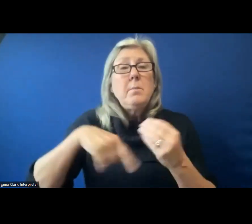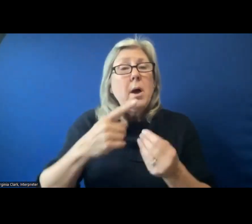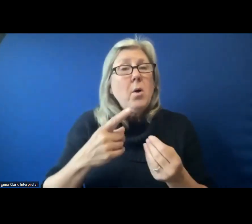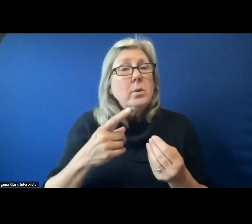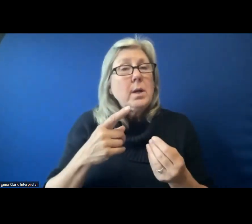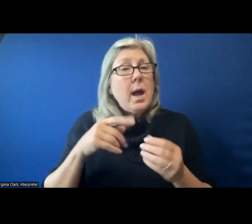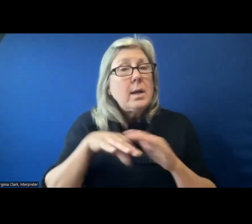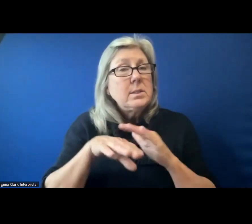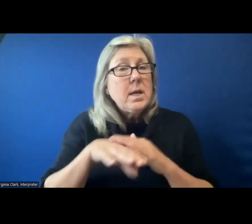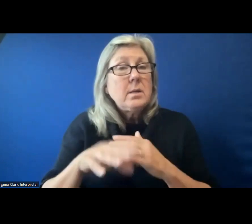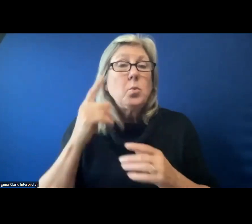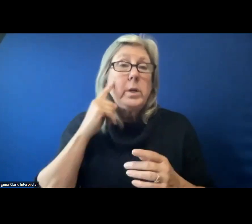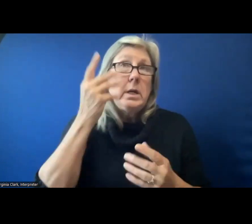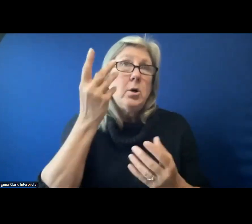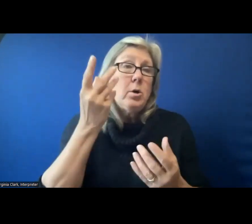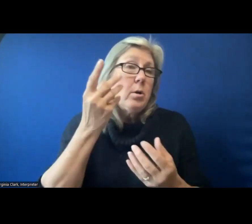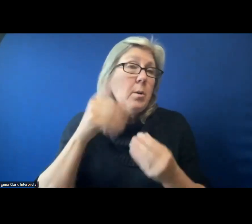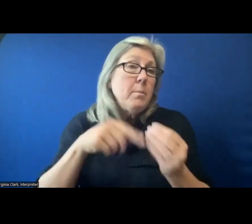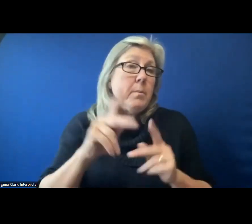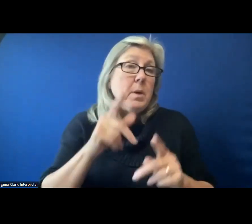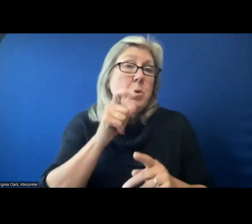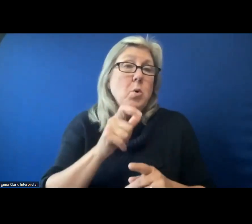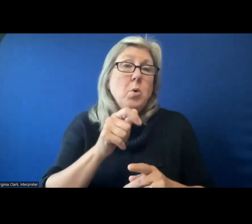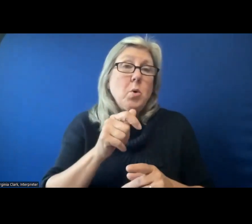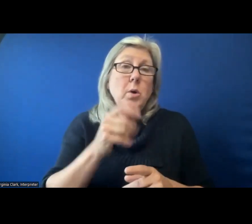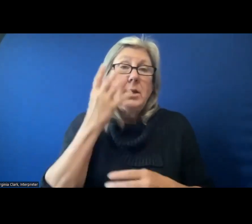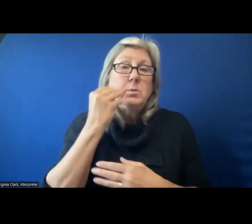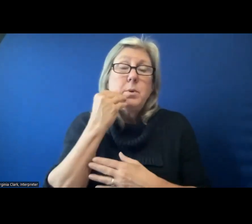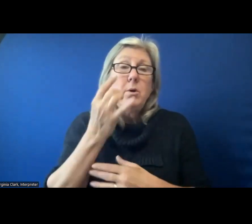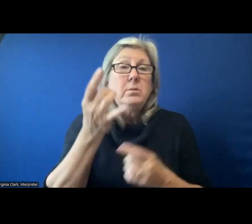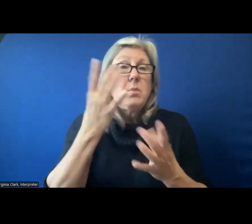We hear reports of people that experience multiple marginalization, like being a disabled